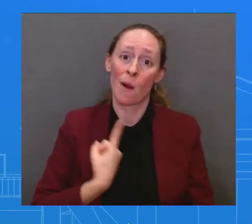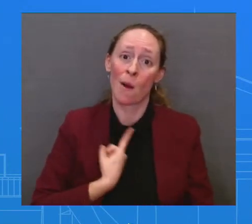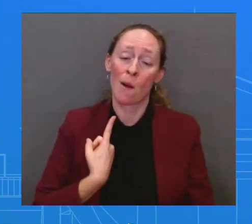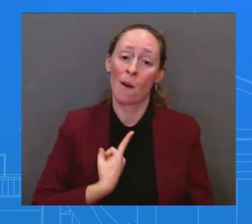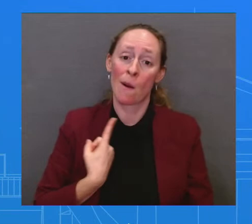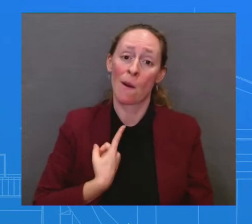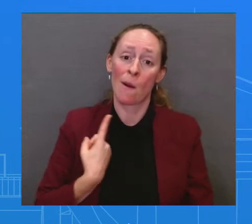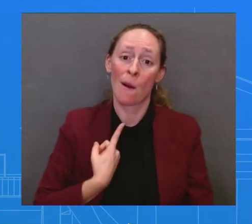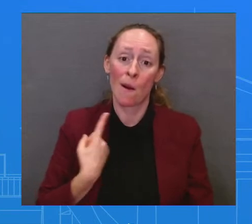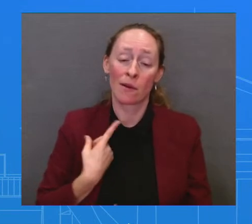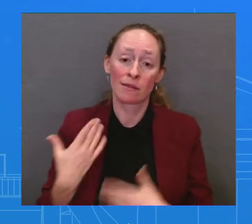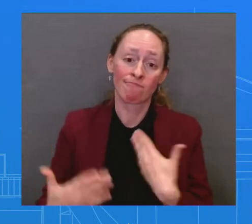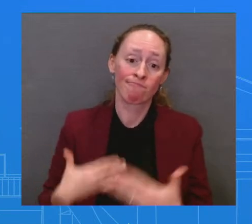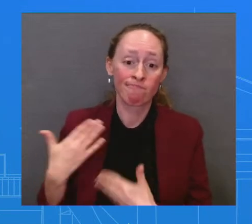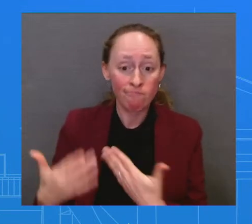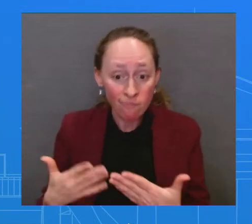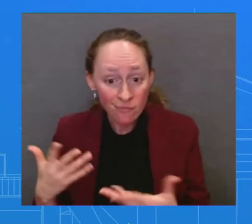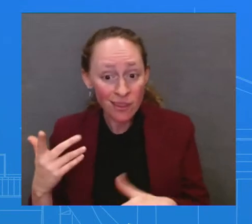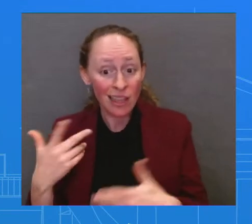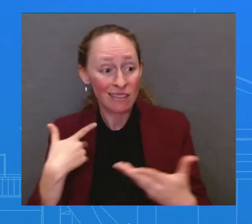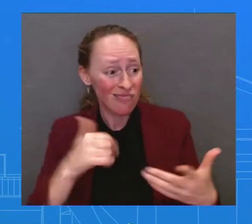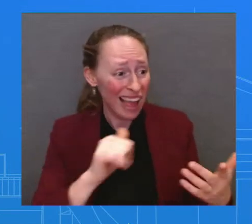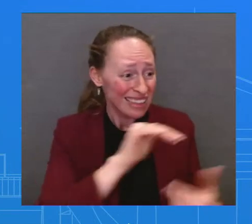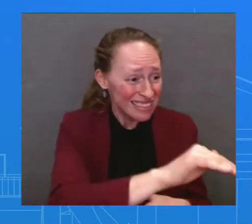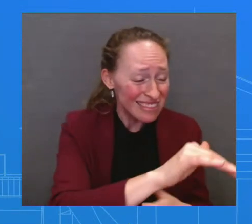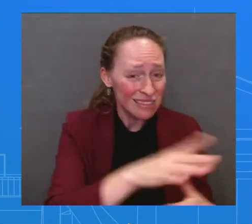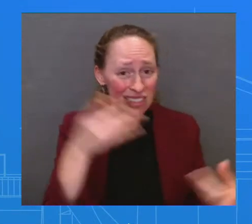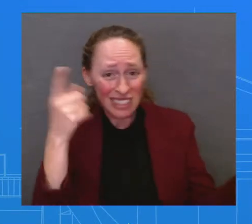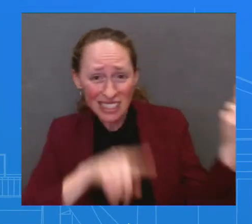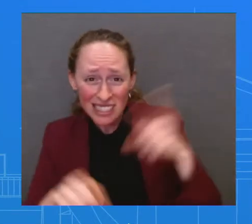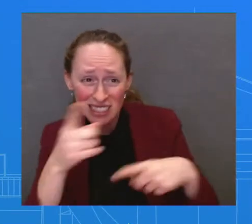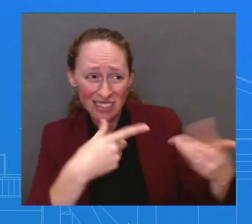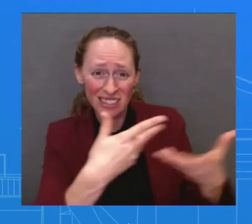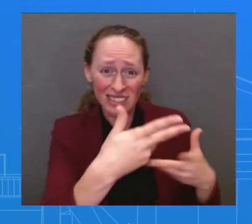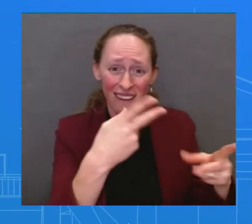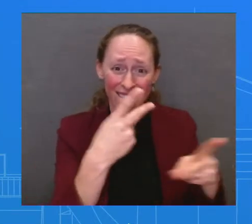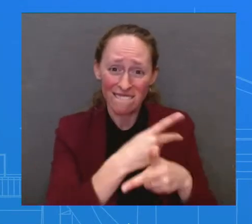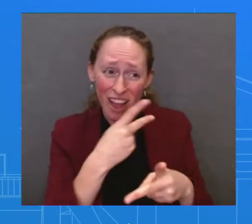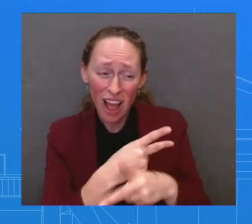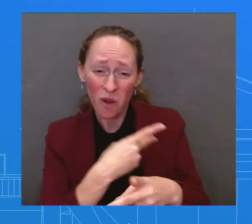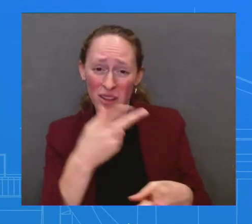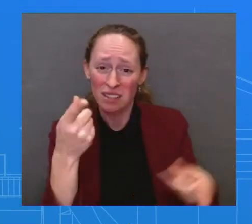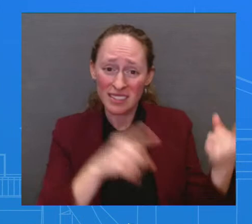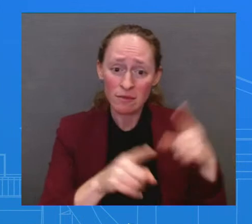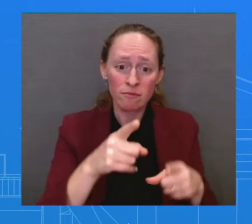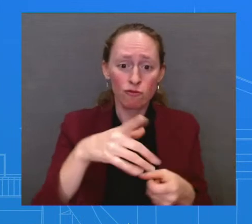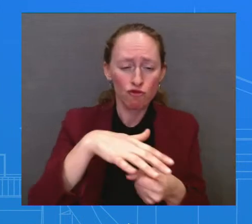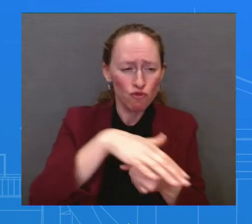Because it's a regional issue. This is a West Hemisphere issue, right? And so, we're going to continue to do tho- to do that,